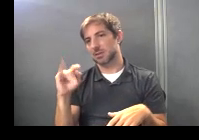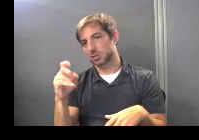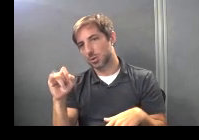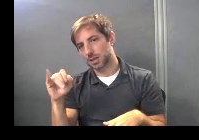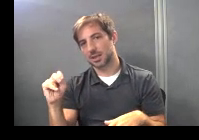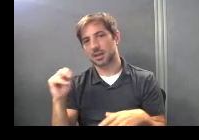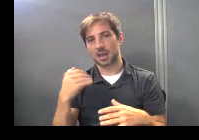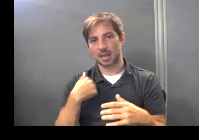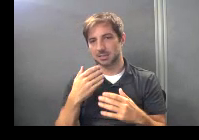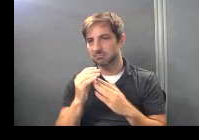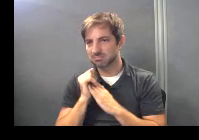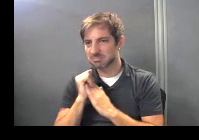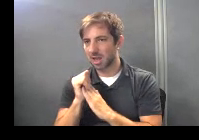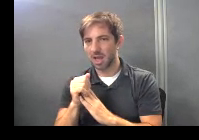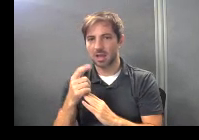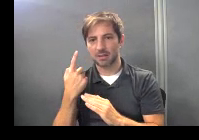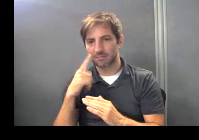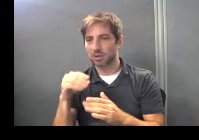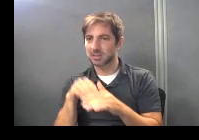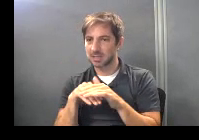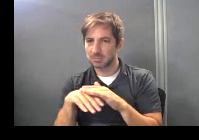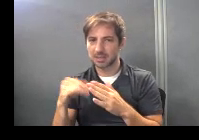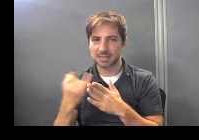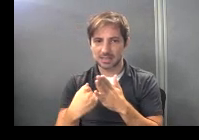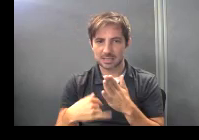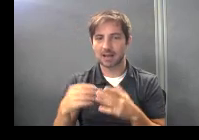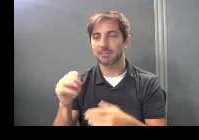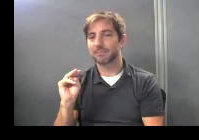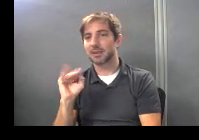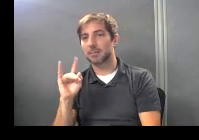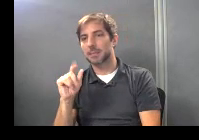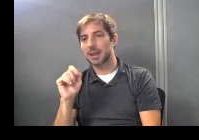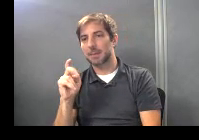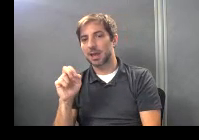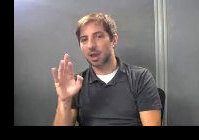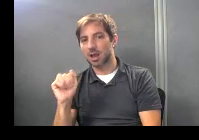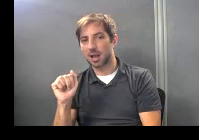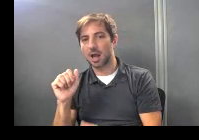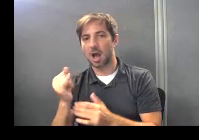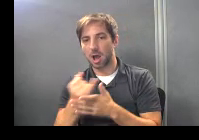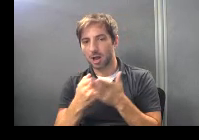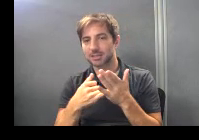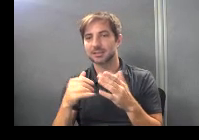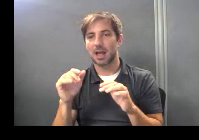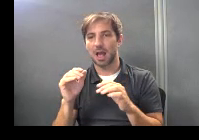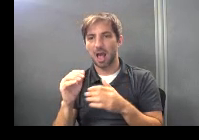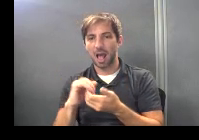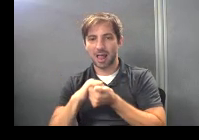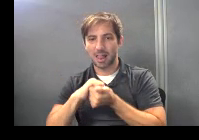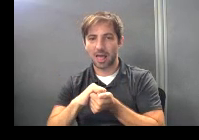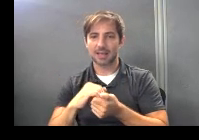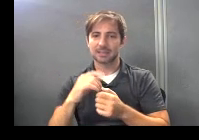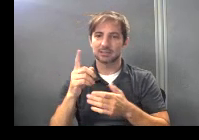THE MID AMERICA ARTS ALLIANCE HAS A CHECKLIST AND THE PARK SERVICE HAS HISTORIC PROPERTIES